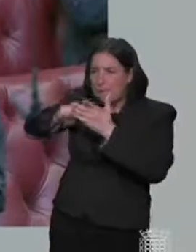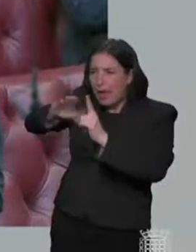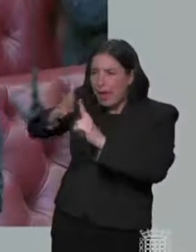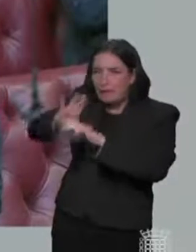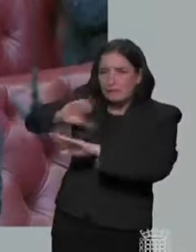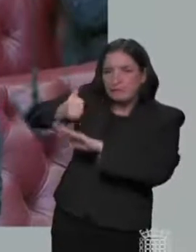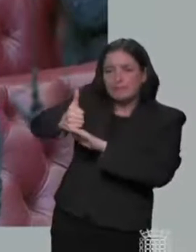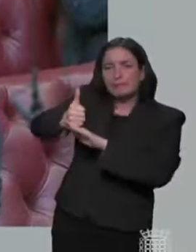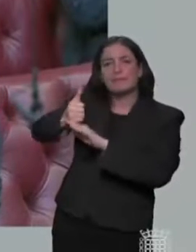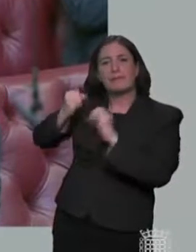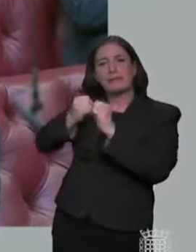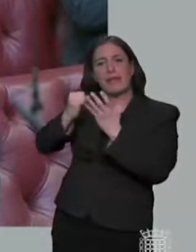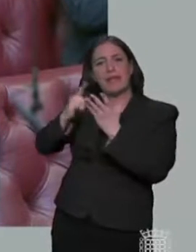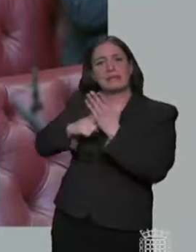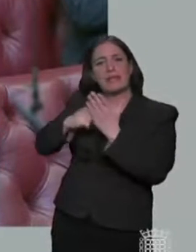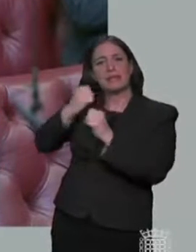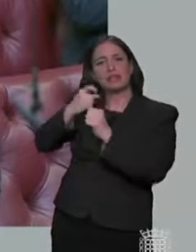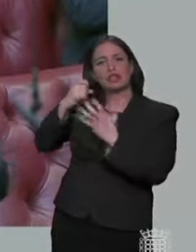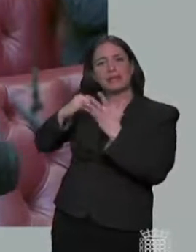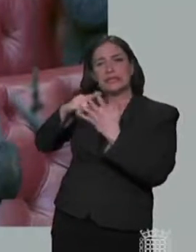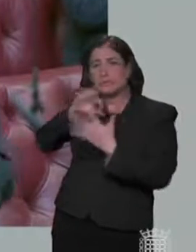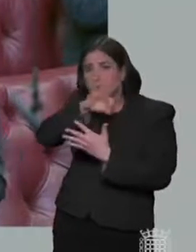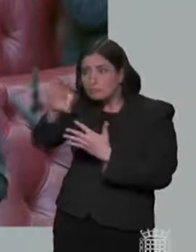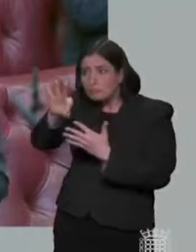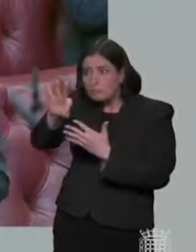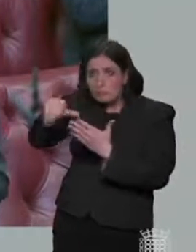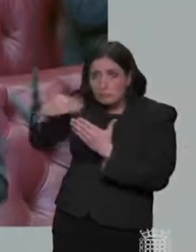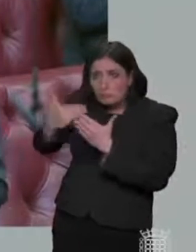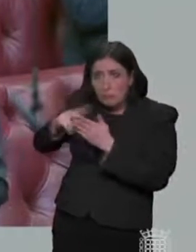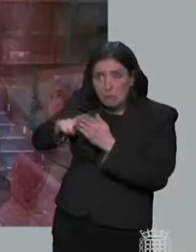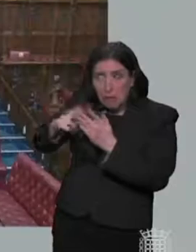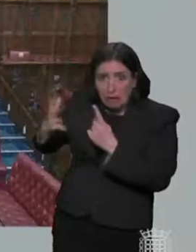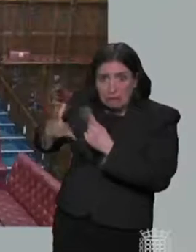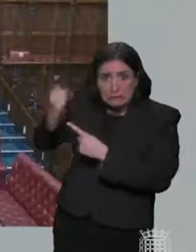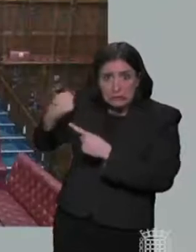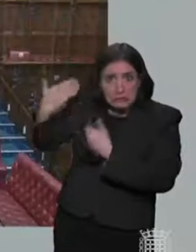say how far advanced those plans are and now hand back to baroness thomas to finish her speech